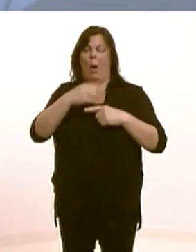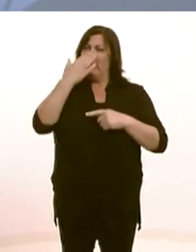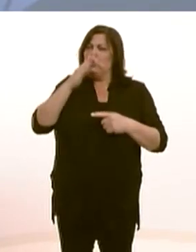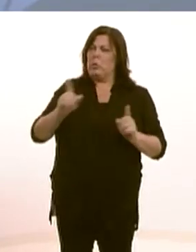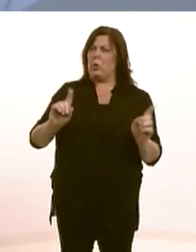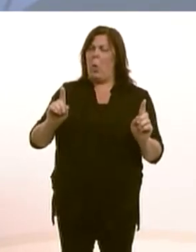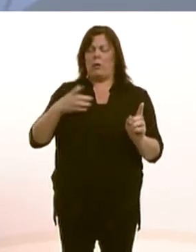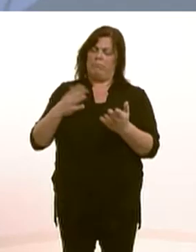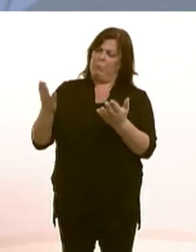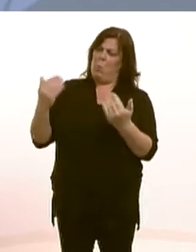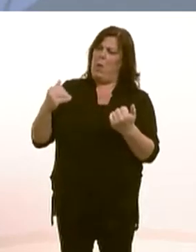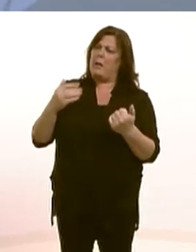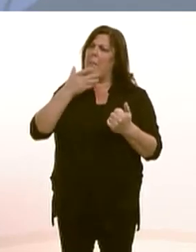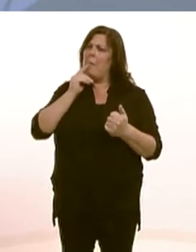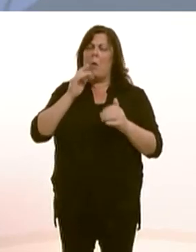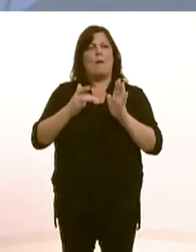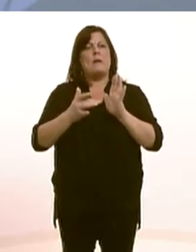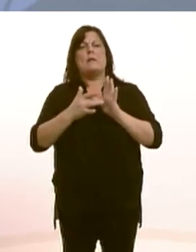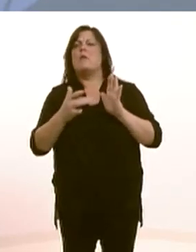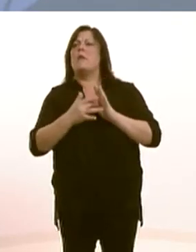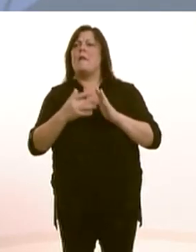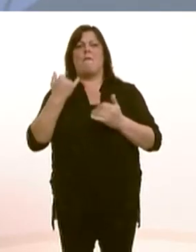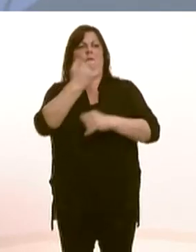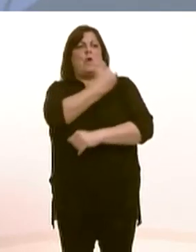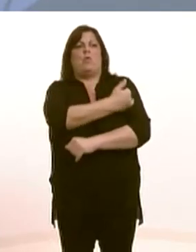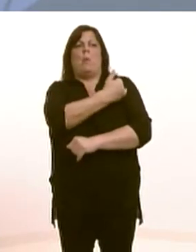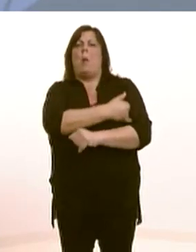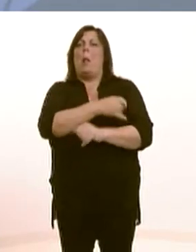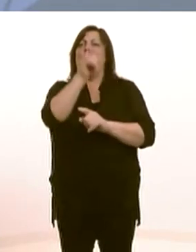You announced your Syrian vulnerable person resettlement programme two and a half years